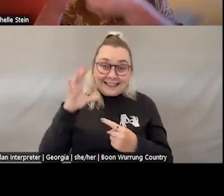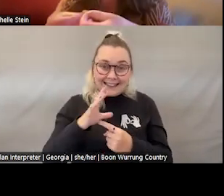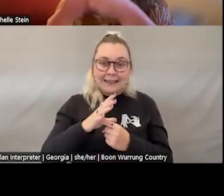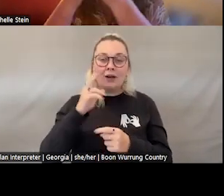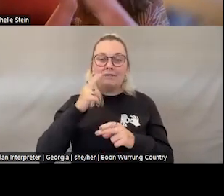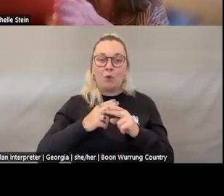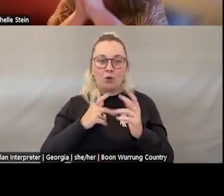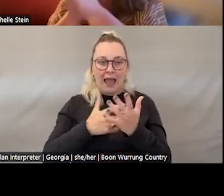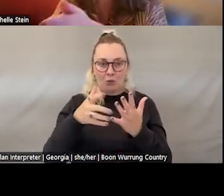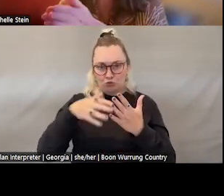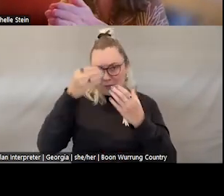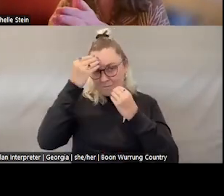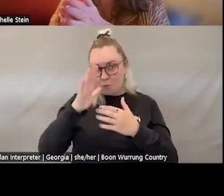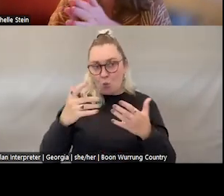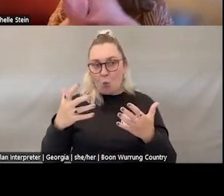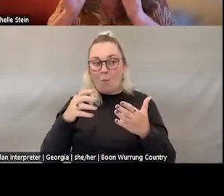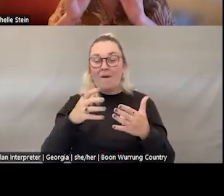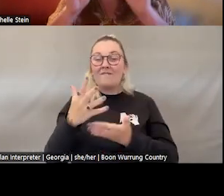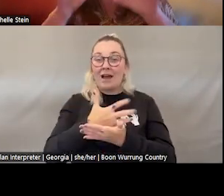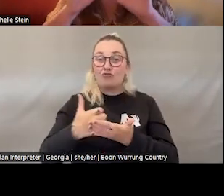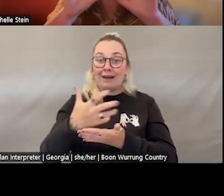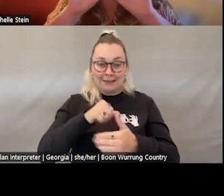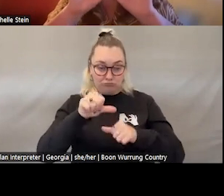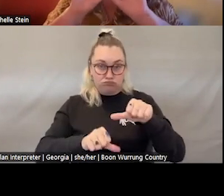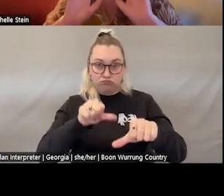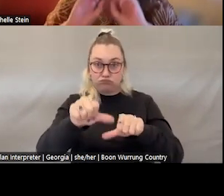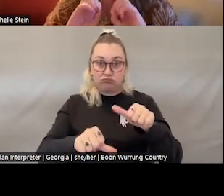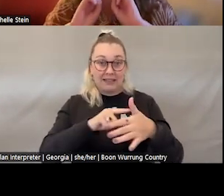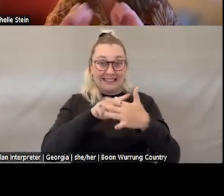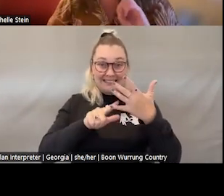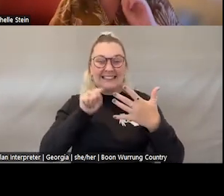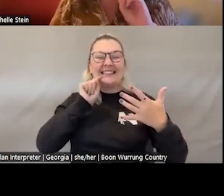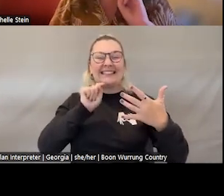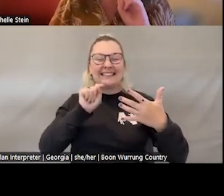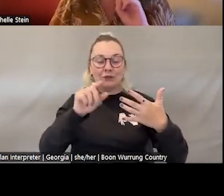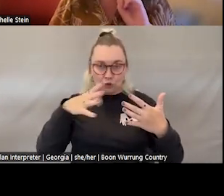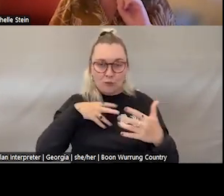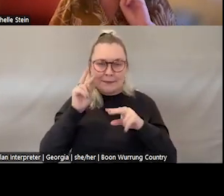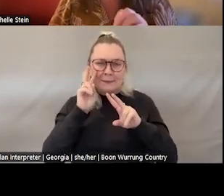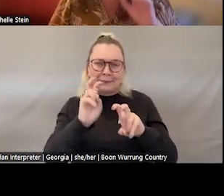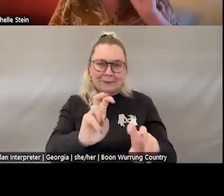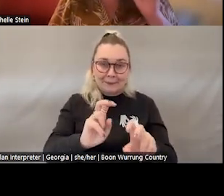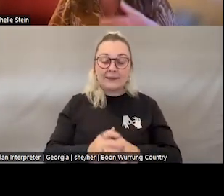informing the fundraising strategy. These are the things you're going to be looking for.